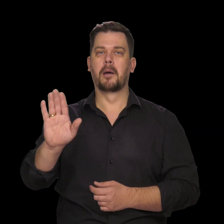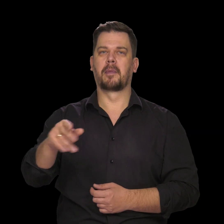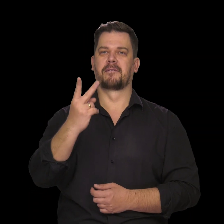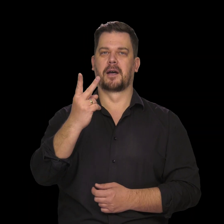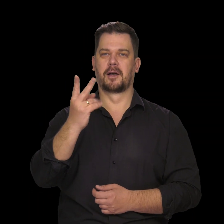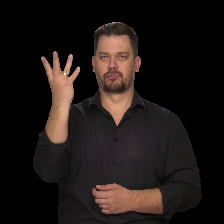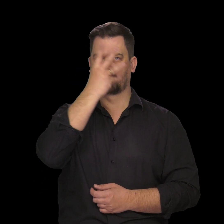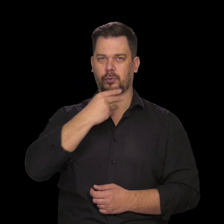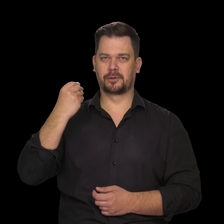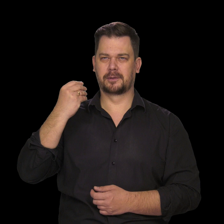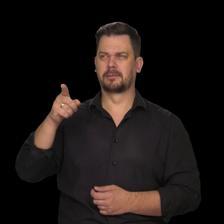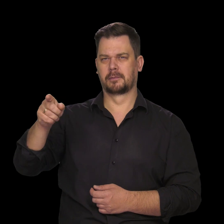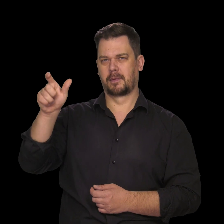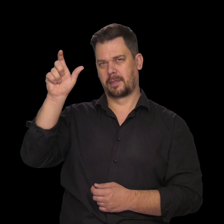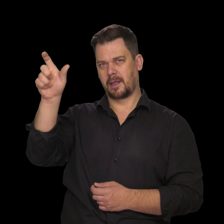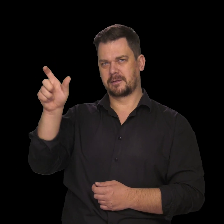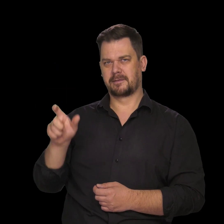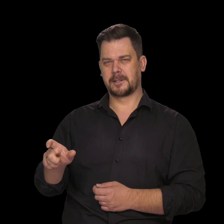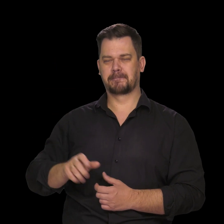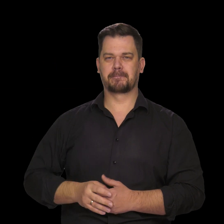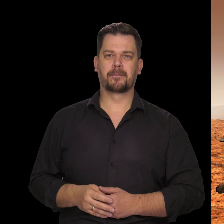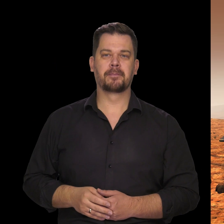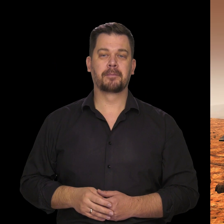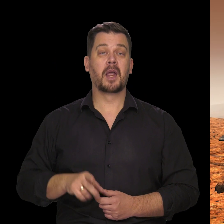Mars has two small moons with the names you see here.